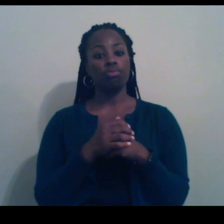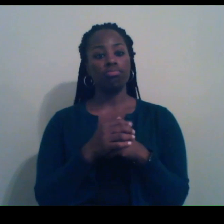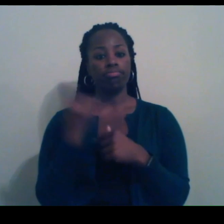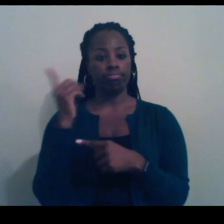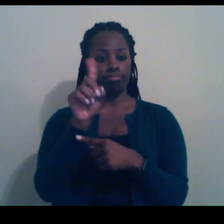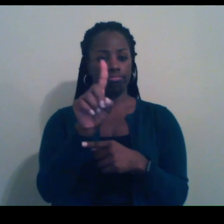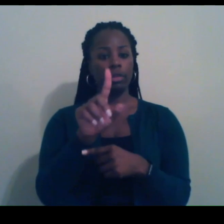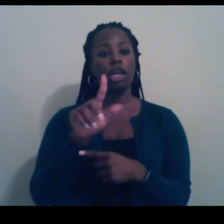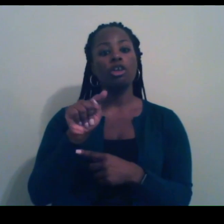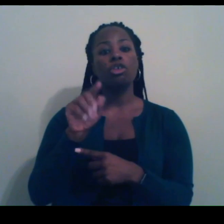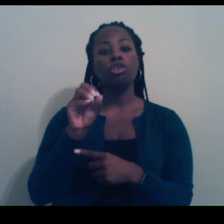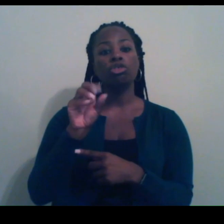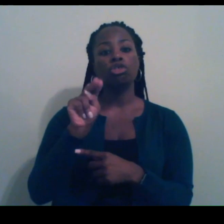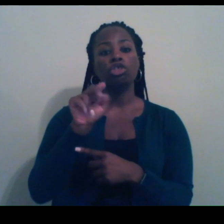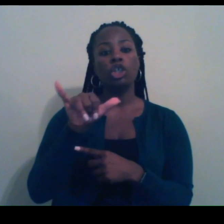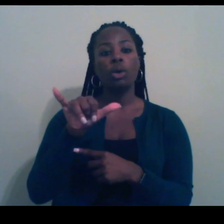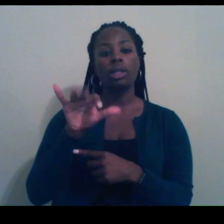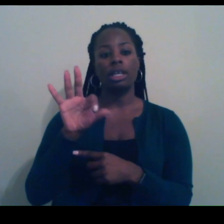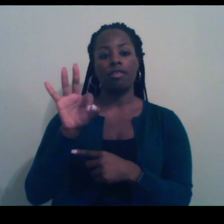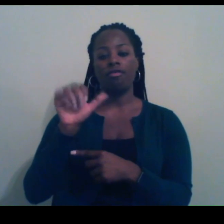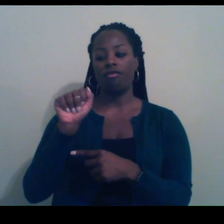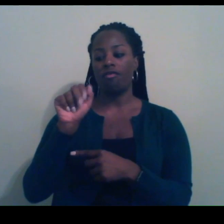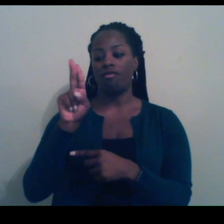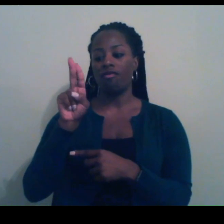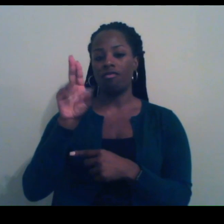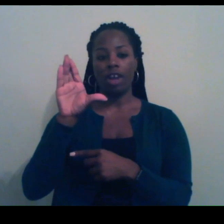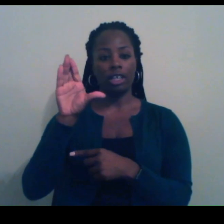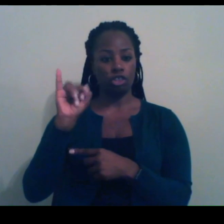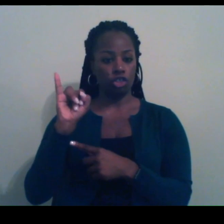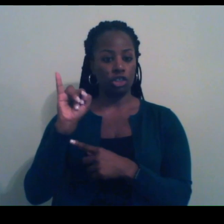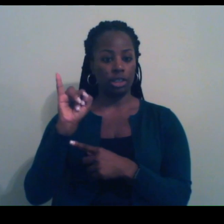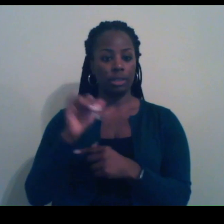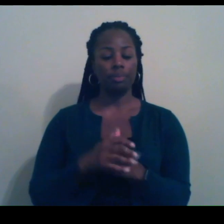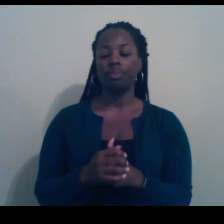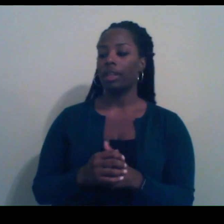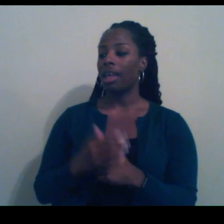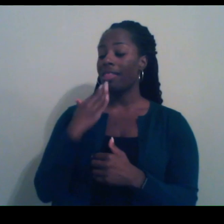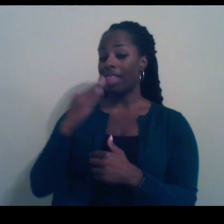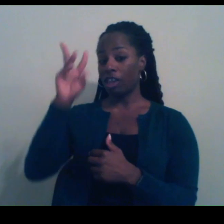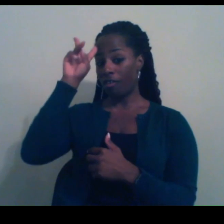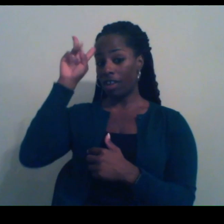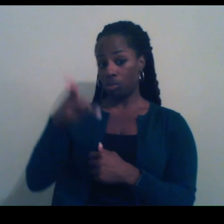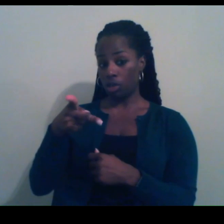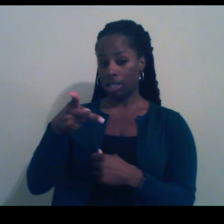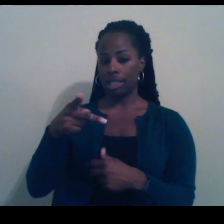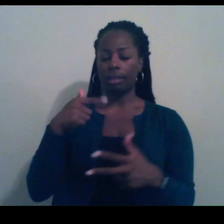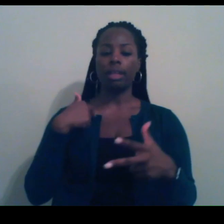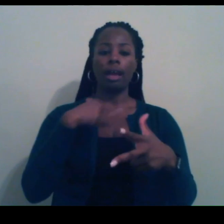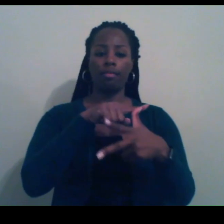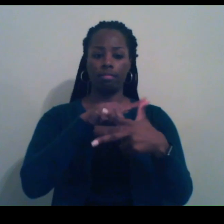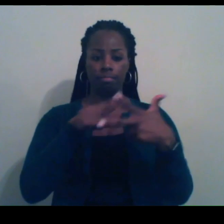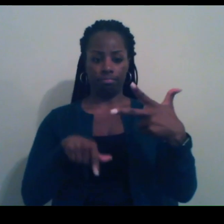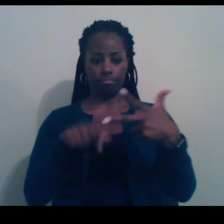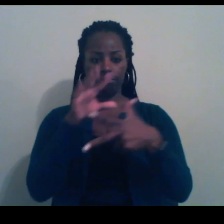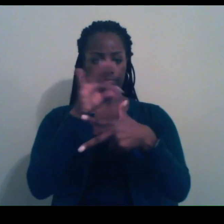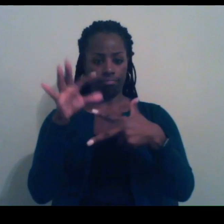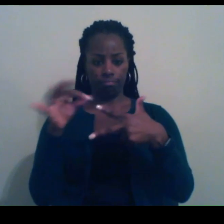National Institute of Health thank you doctor yeah thank you very much Mr. Vice President I just want to make three three comments and points first of all